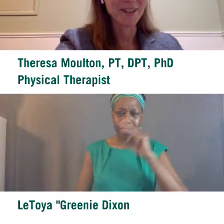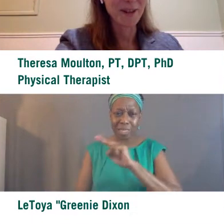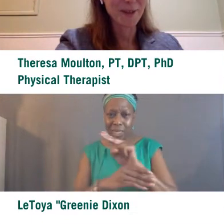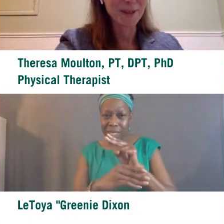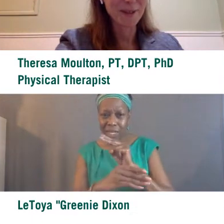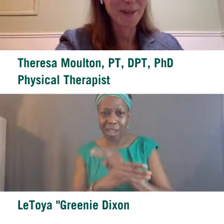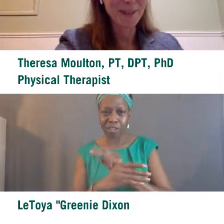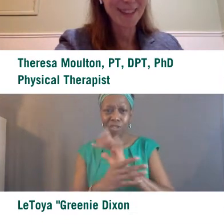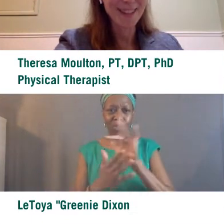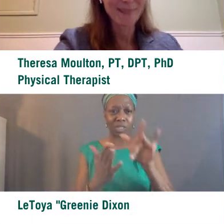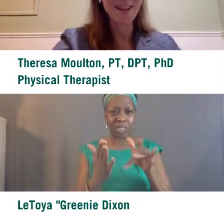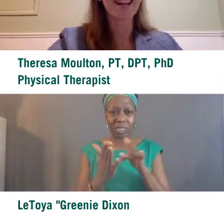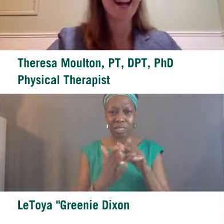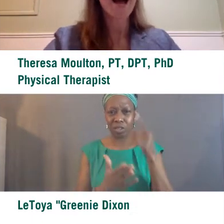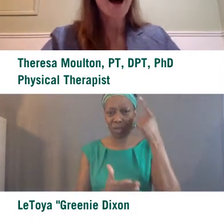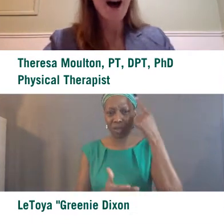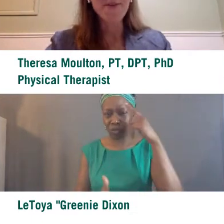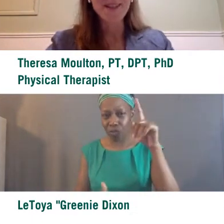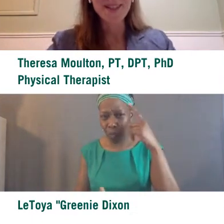Dr. Gaebler can you help me on the last part?